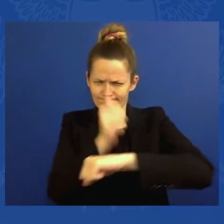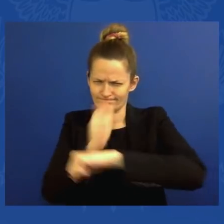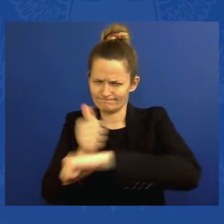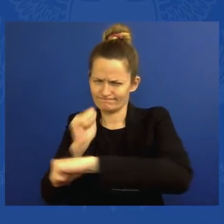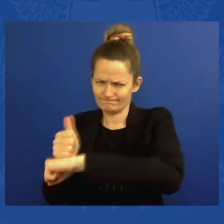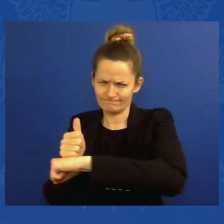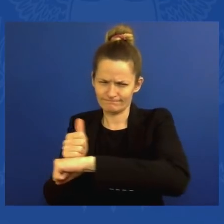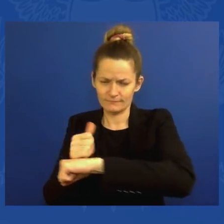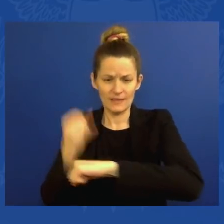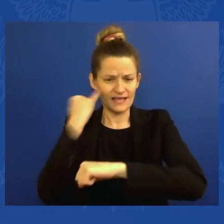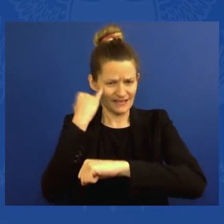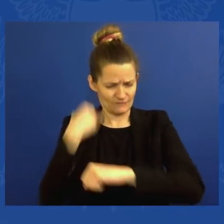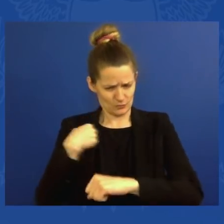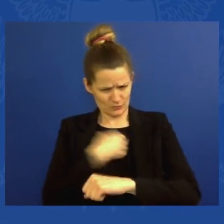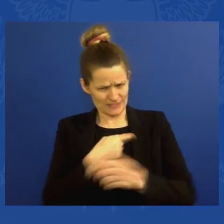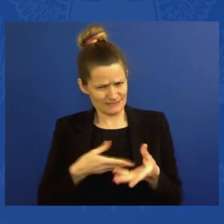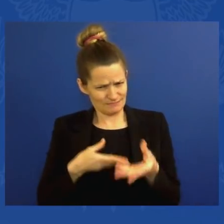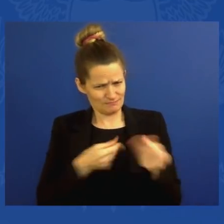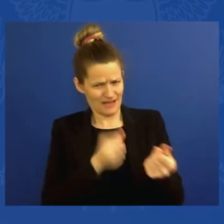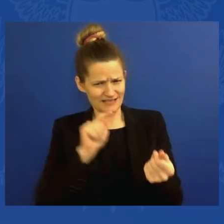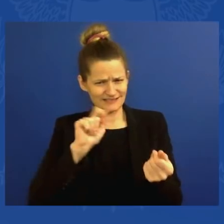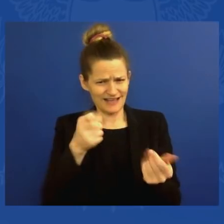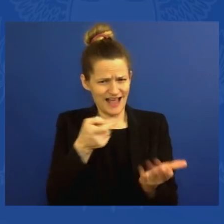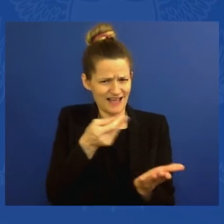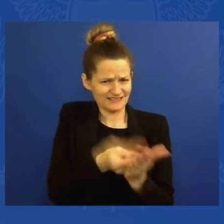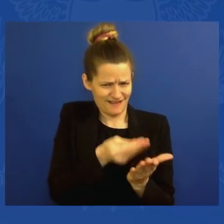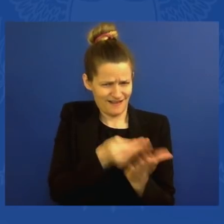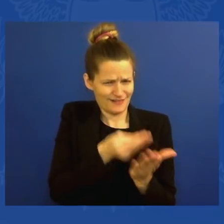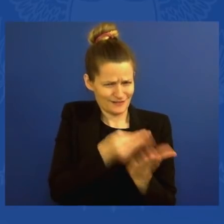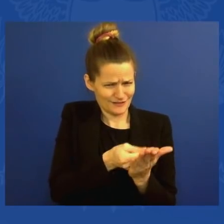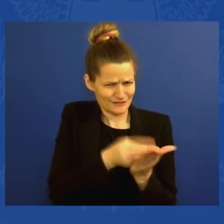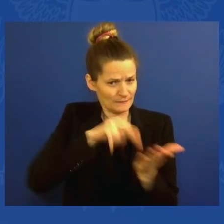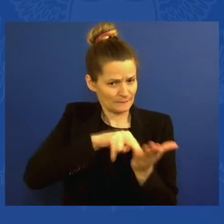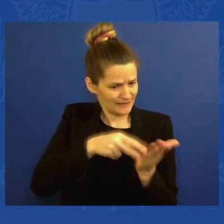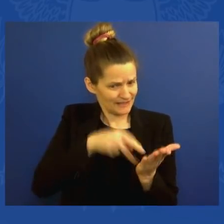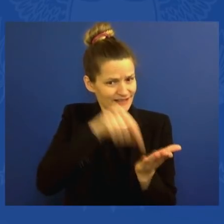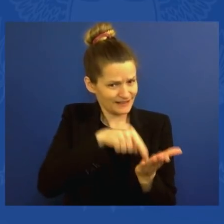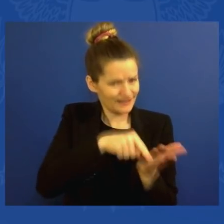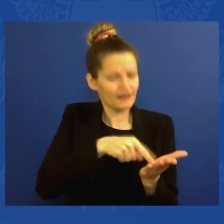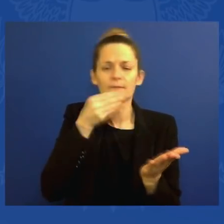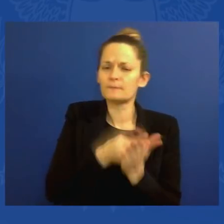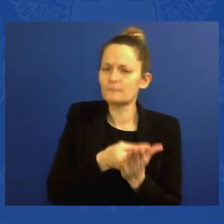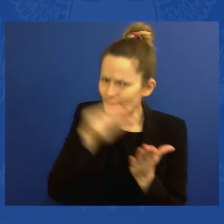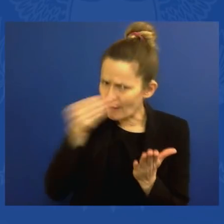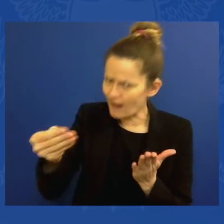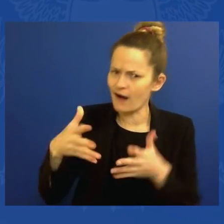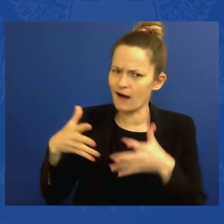We're sending a clear signal to the business community to drive new investments, create jobs